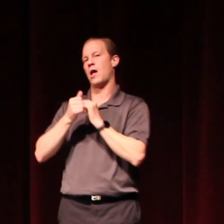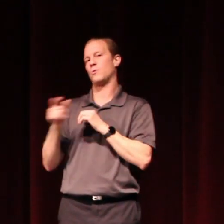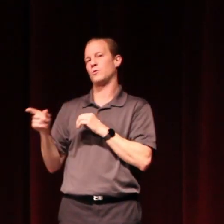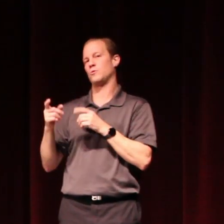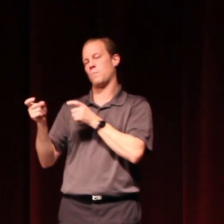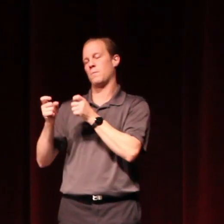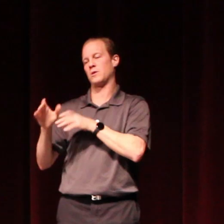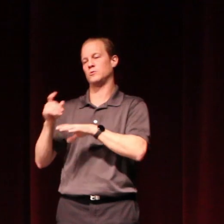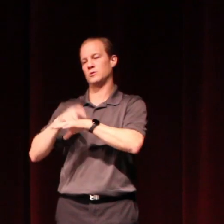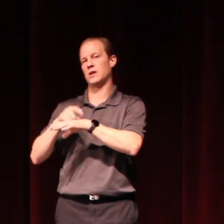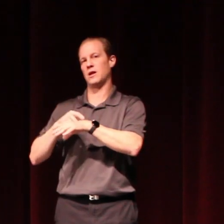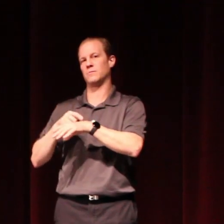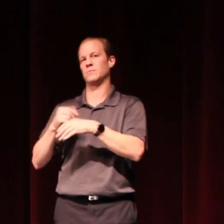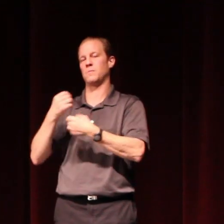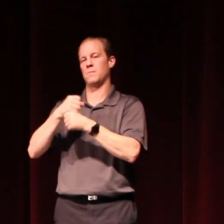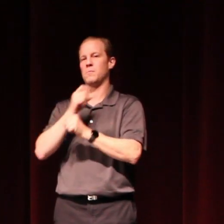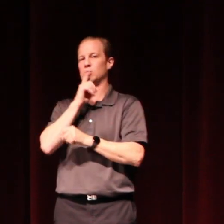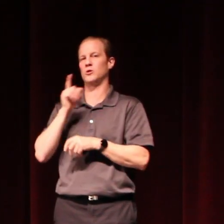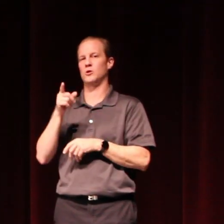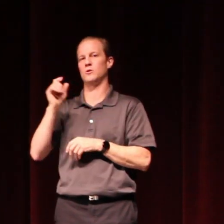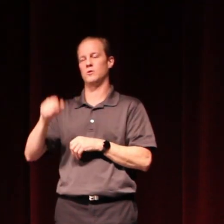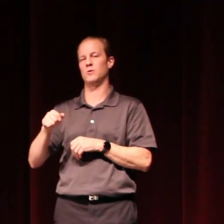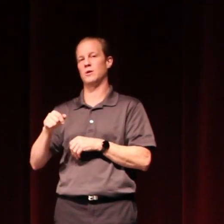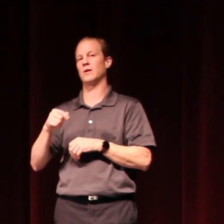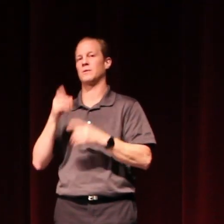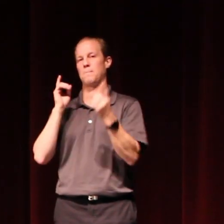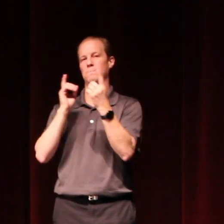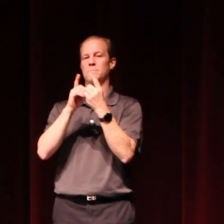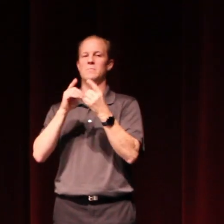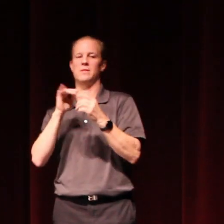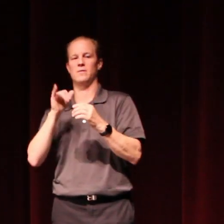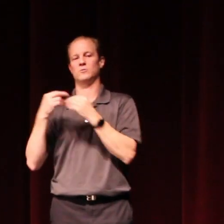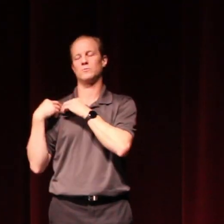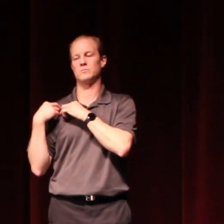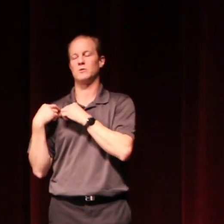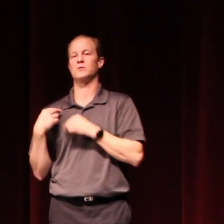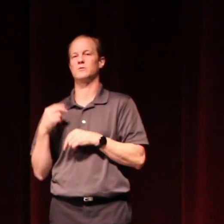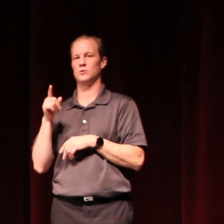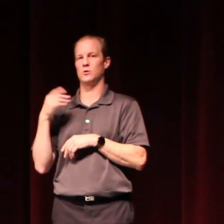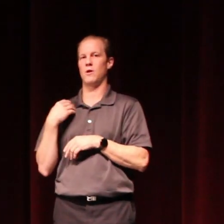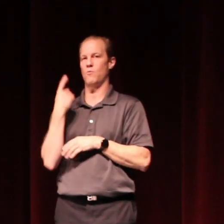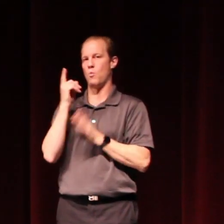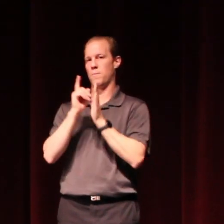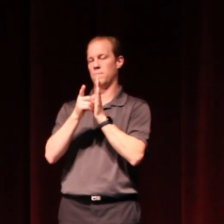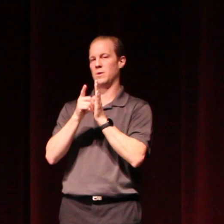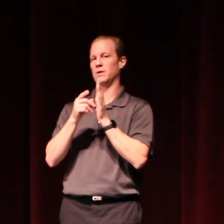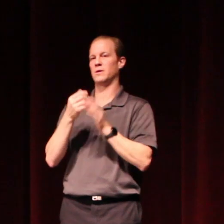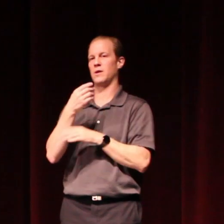able to meet these obligations? You have 1 minute to respond, and we will start with Benny Capaul.